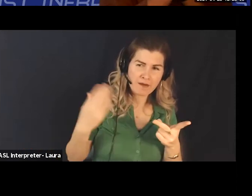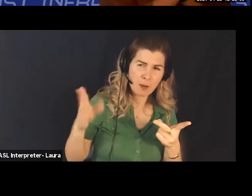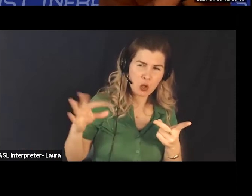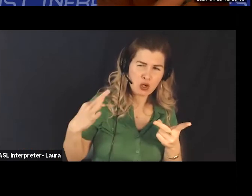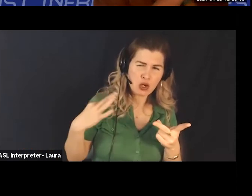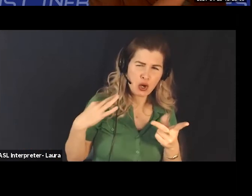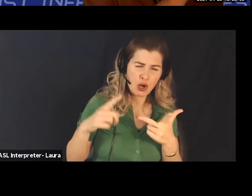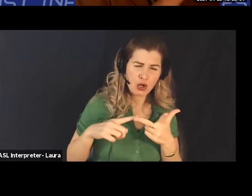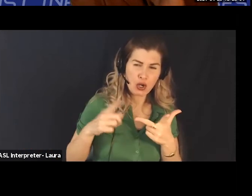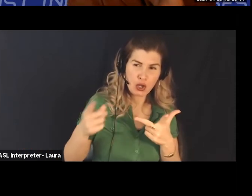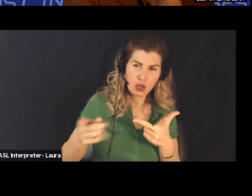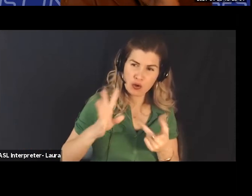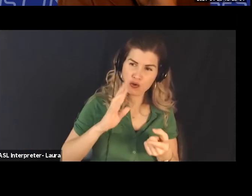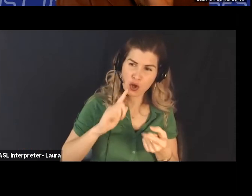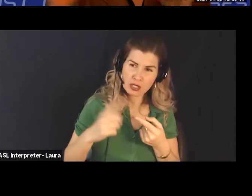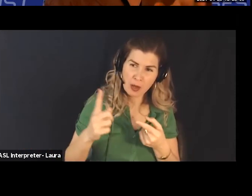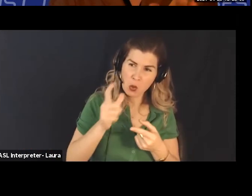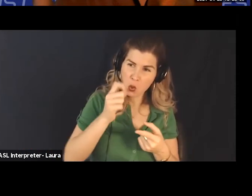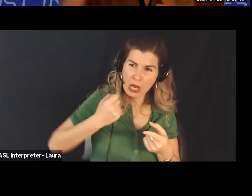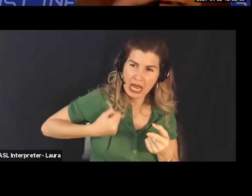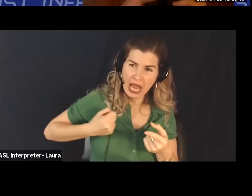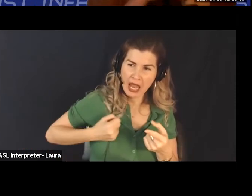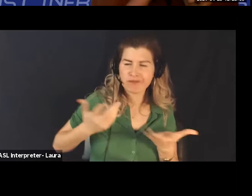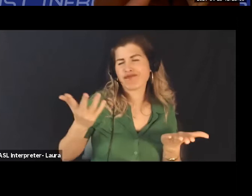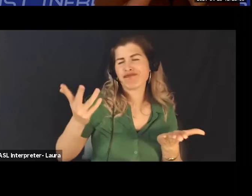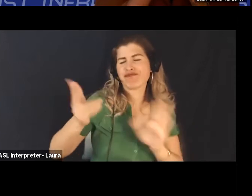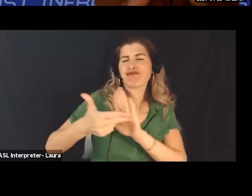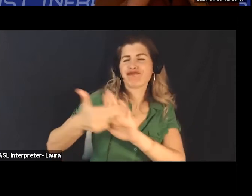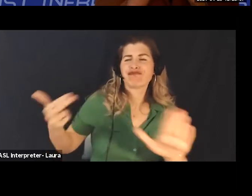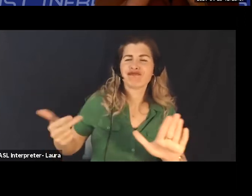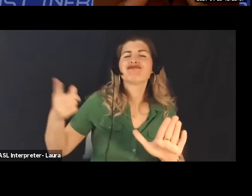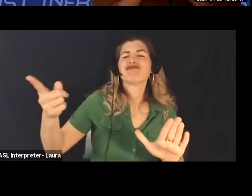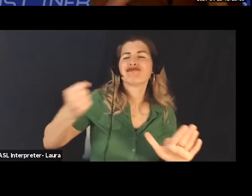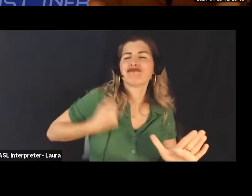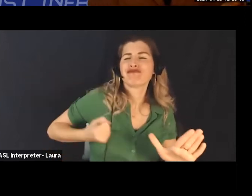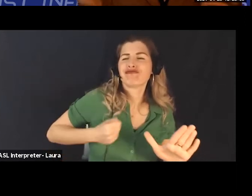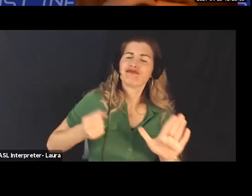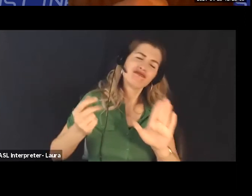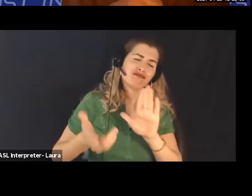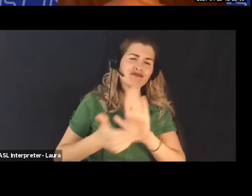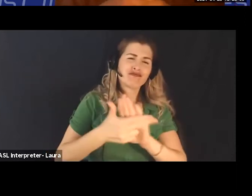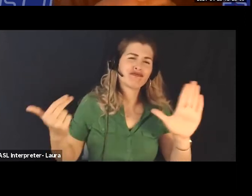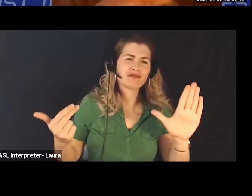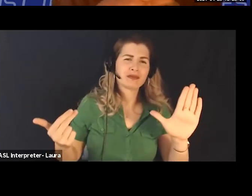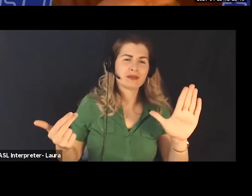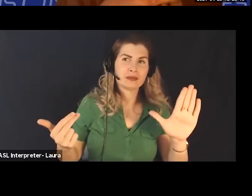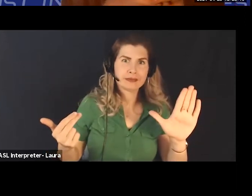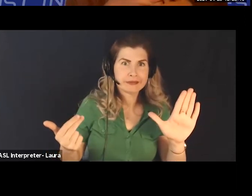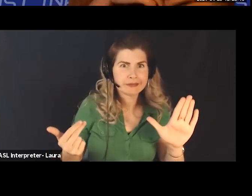already documented as a gang member, then that person can be added to the game database. And when somebody's attitudes, gang databases kind of